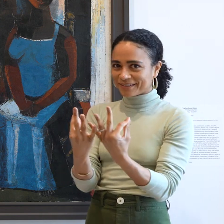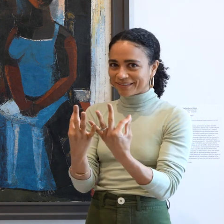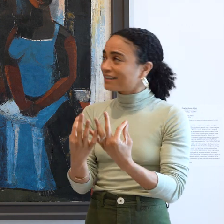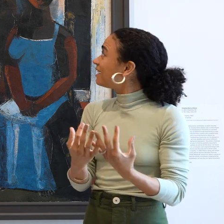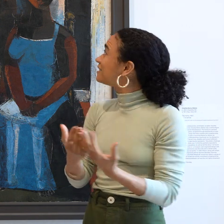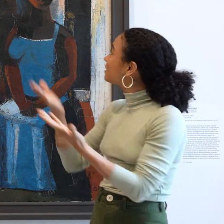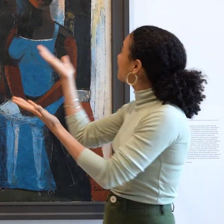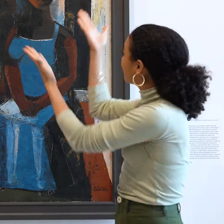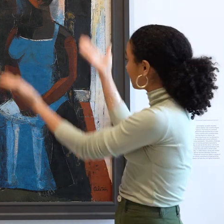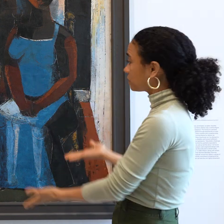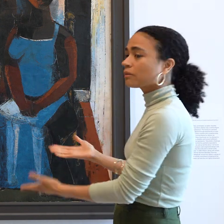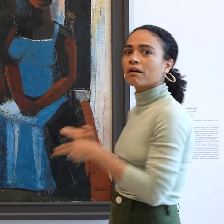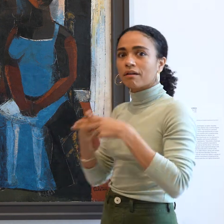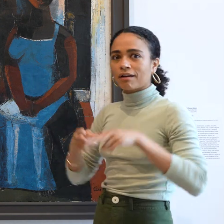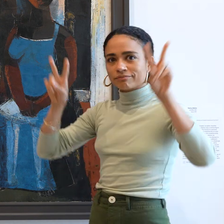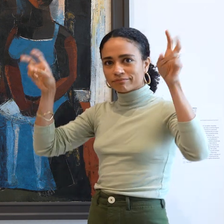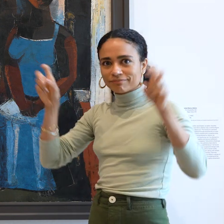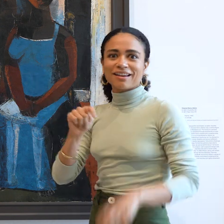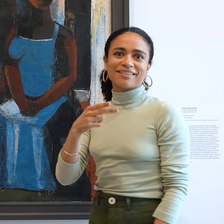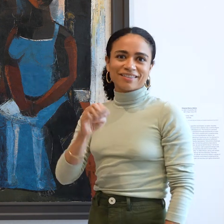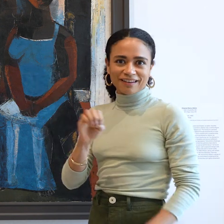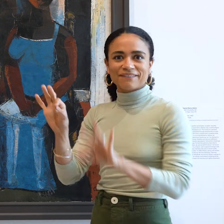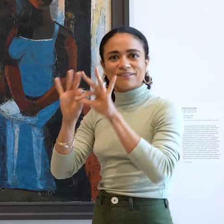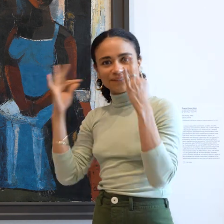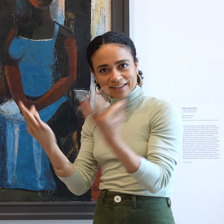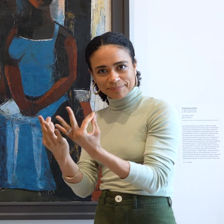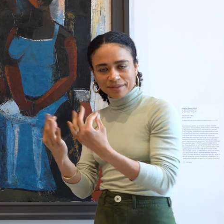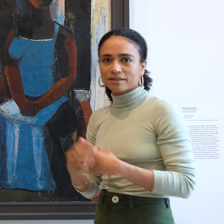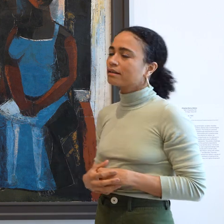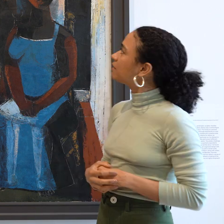This painting is titled The Family.